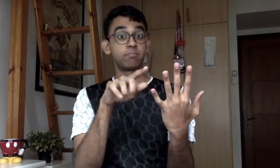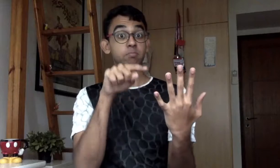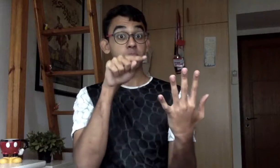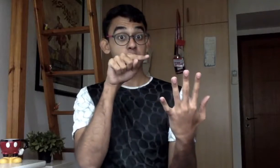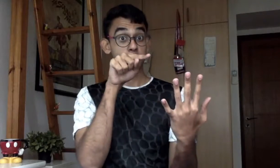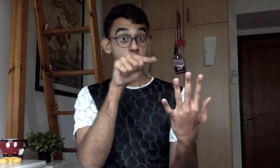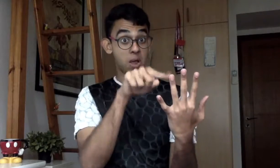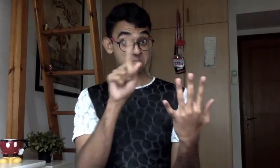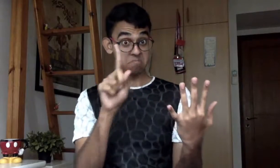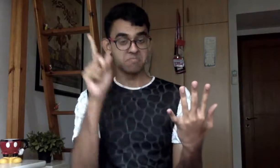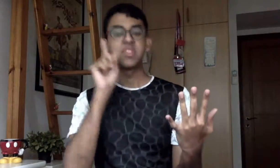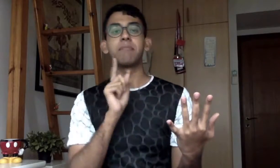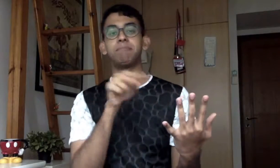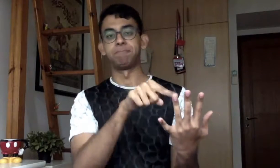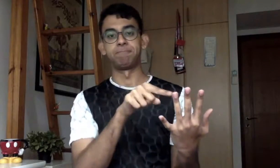One of these was with the Deaf community.